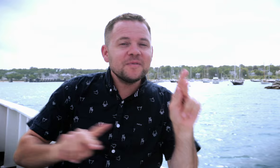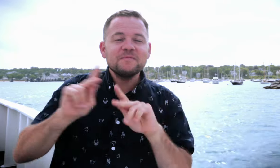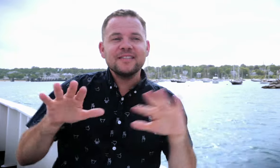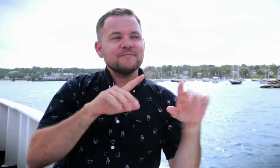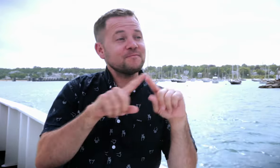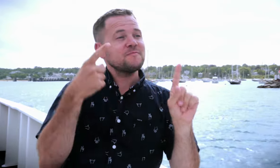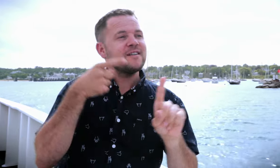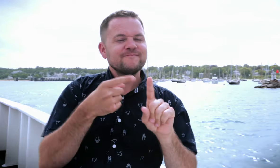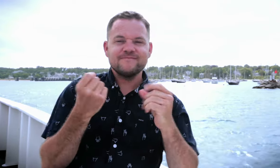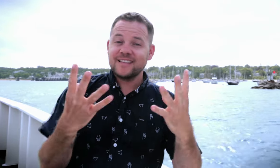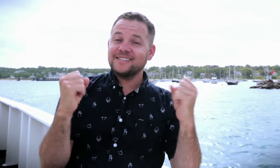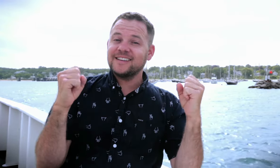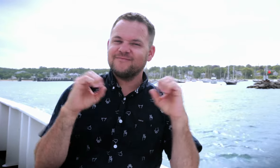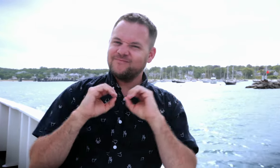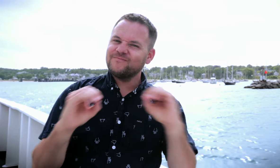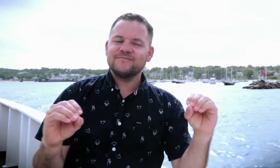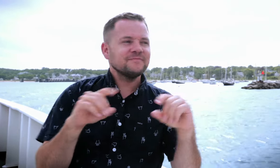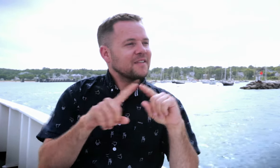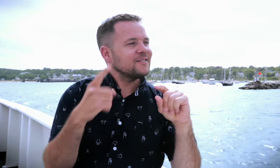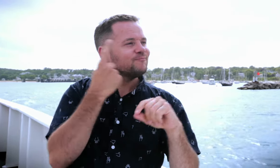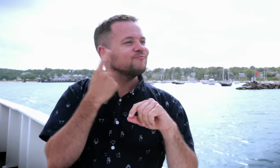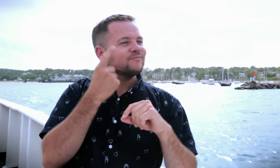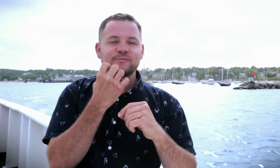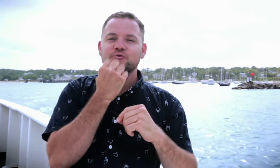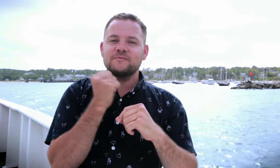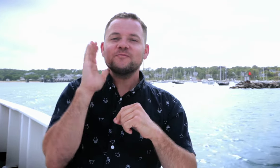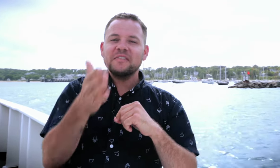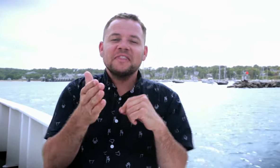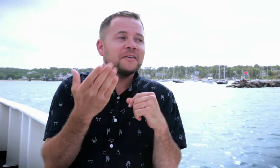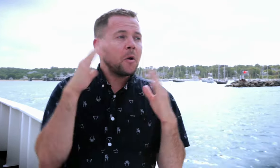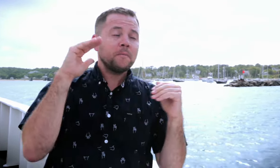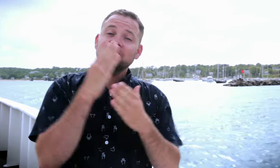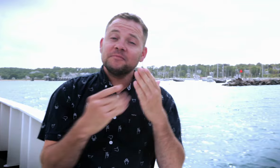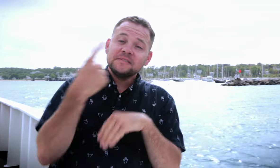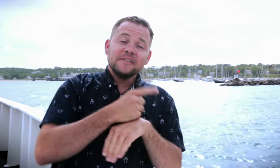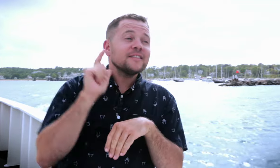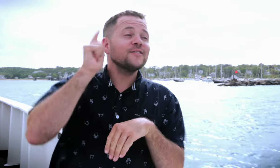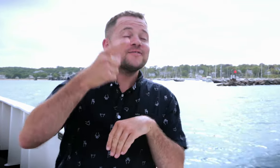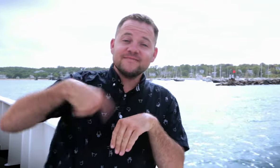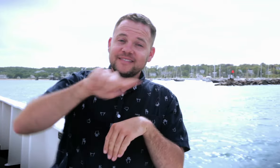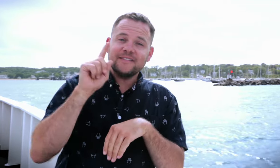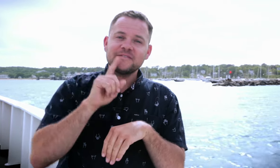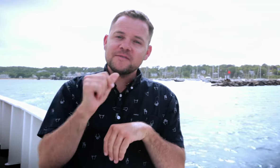New buildings, new people. But one thing was missing: Sign Language. But we can find ways to celebrate this. Maybe someday